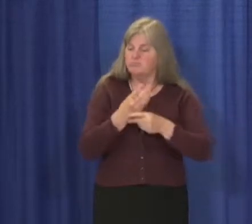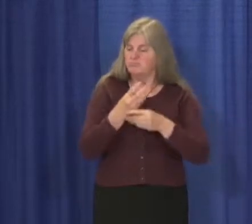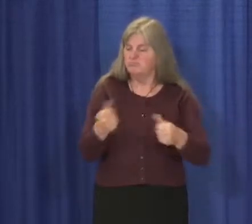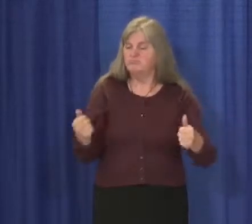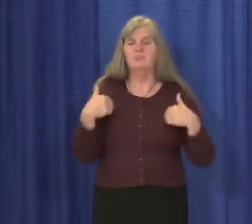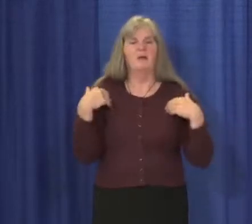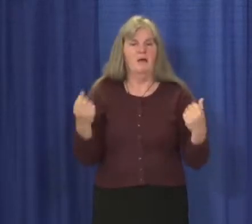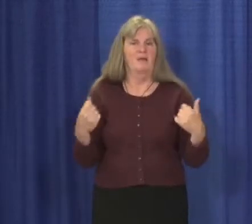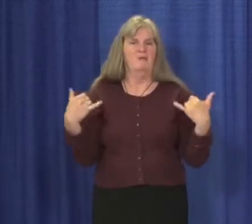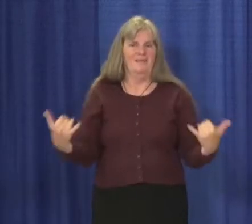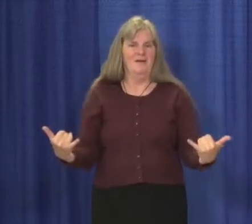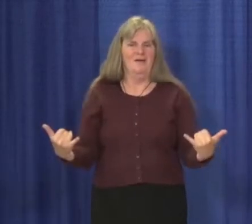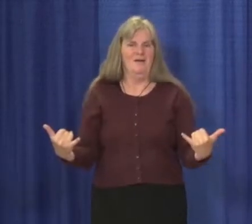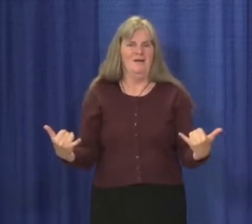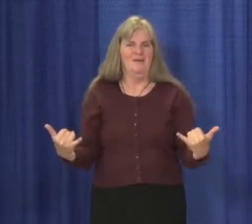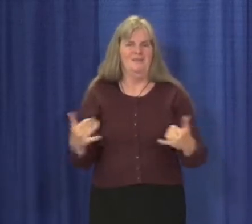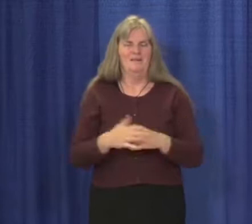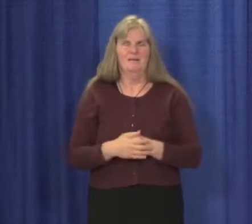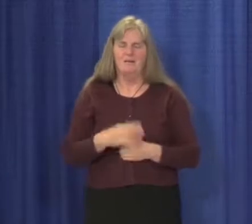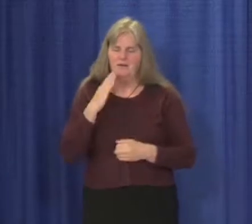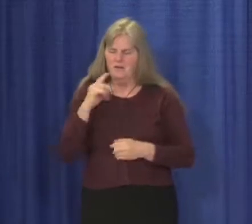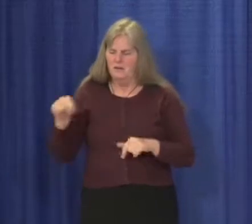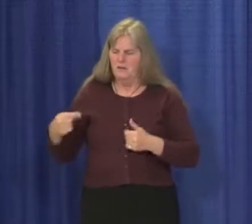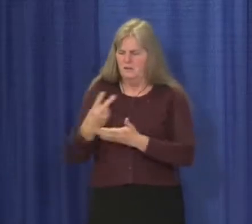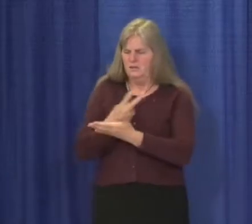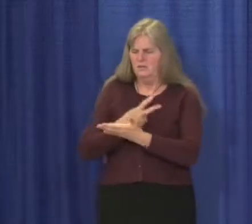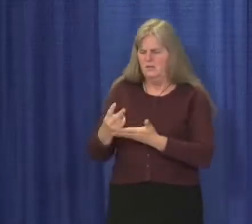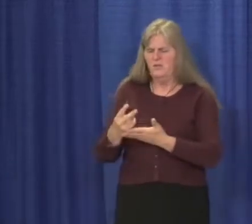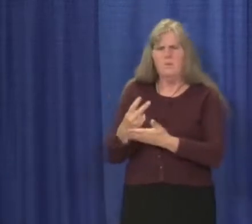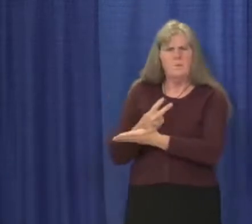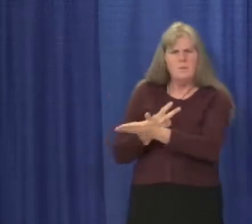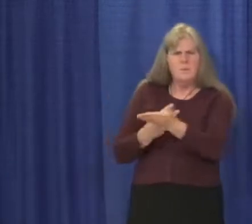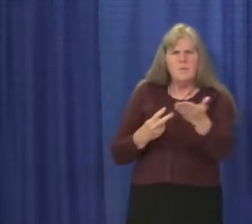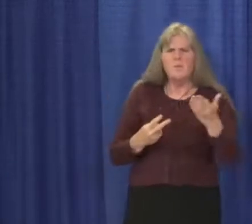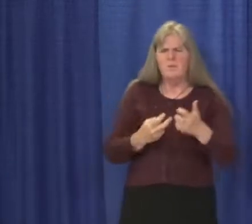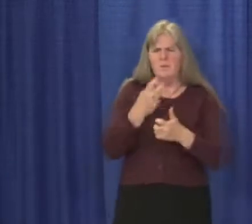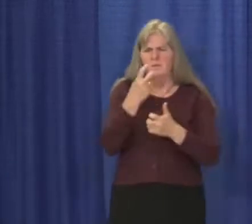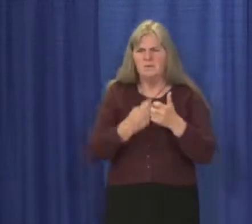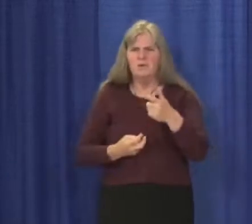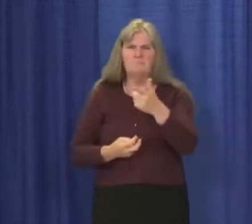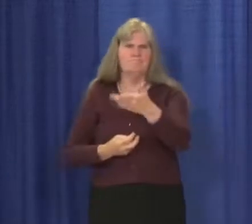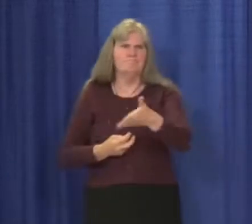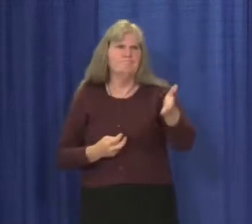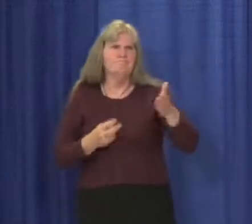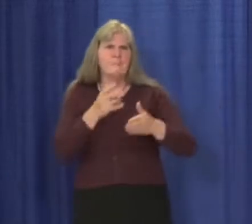have recovered. I know these weeks have been difficult for parents families